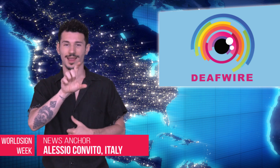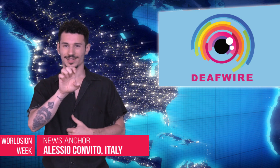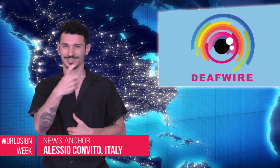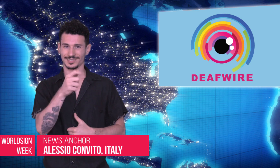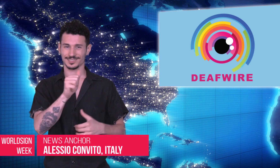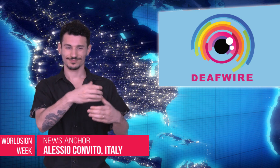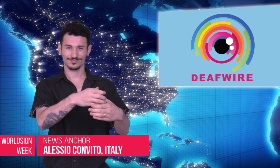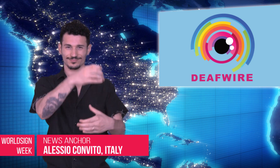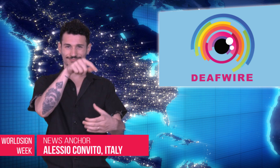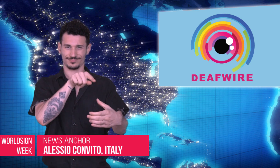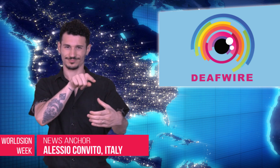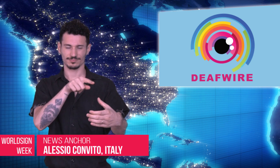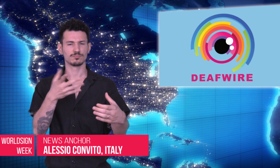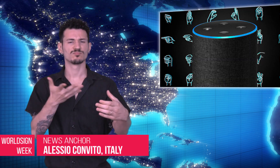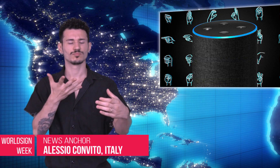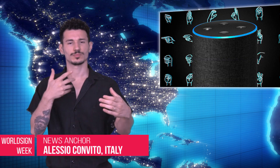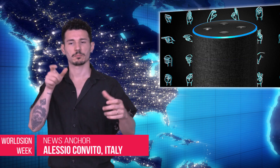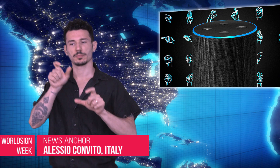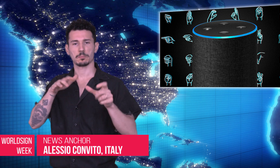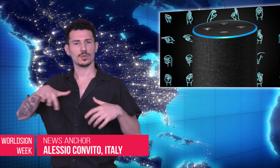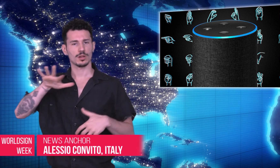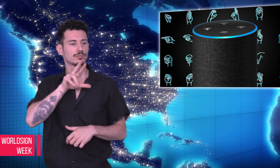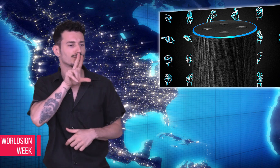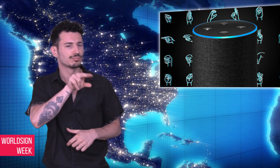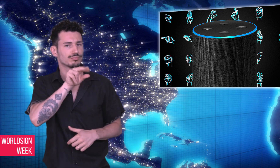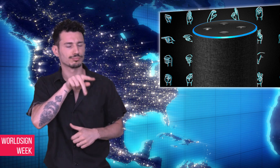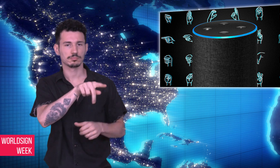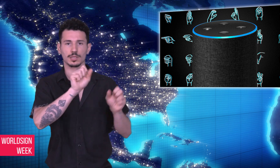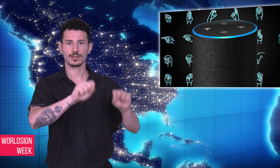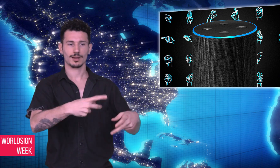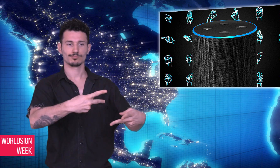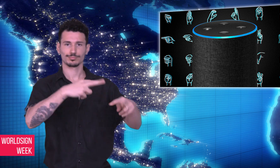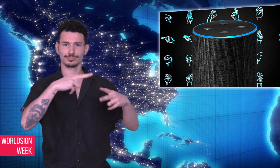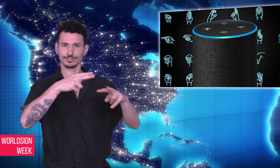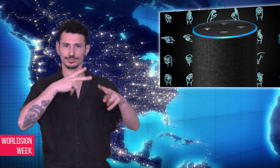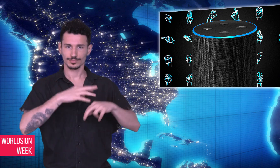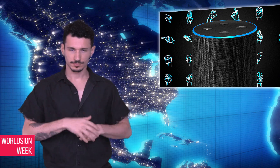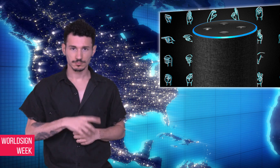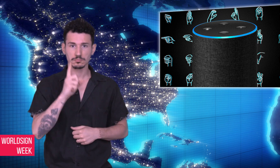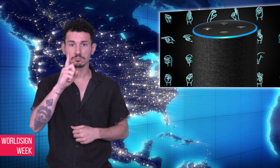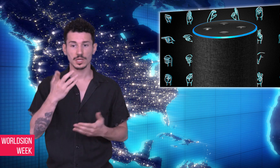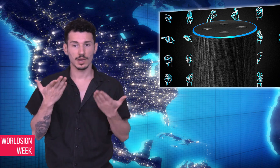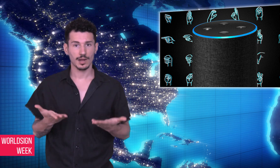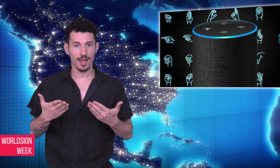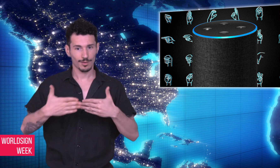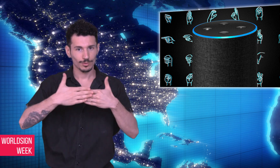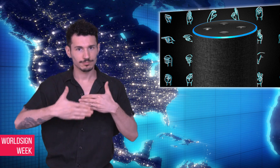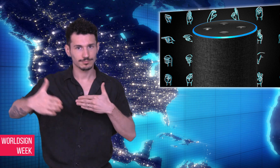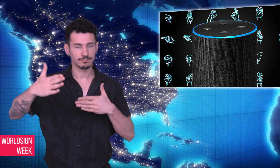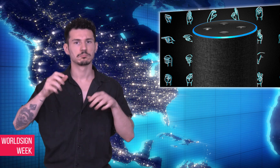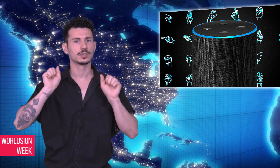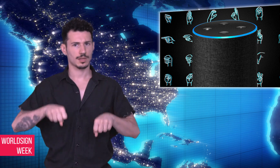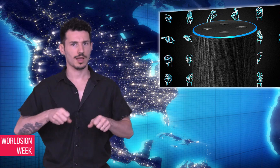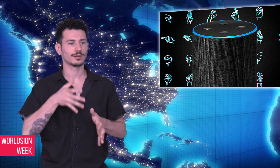Alexa, computer device which responds to voice commands, will now